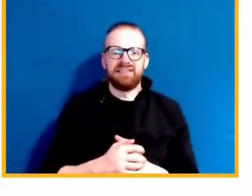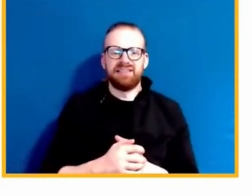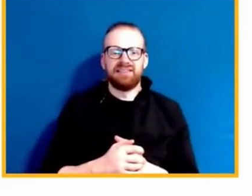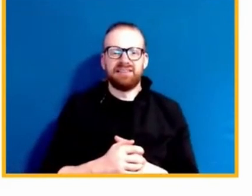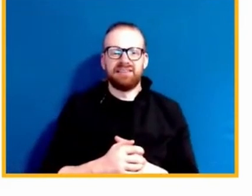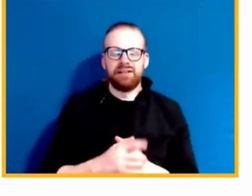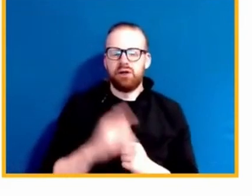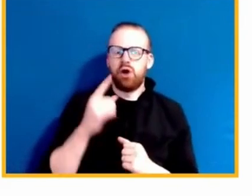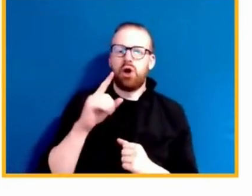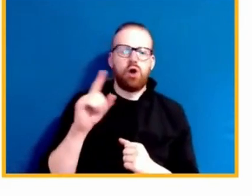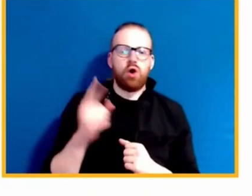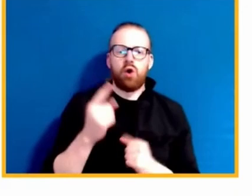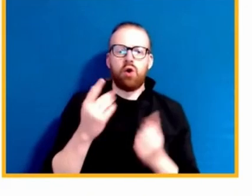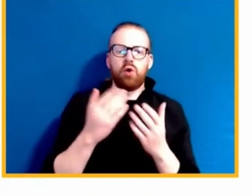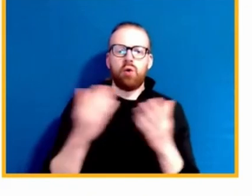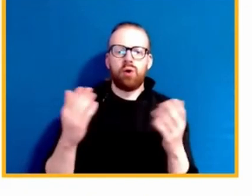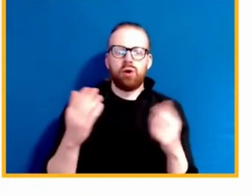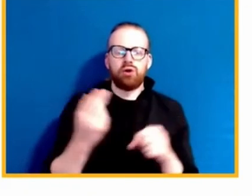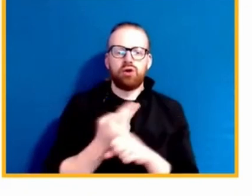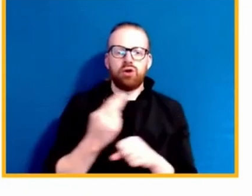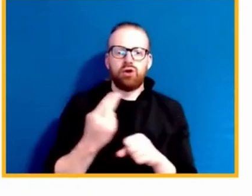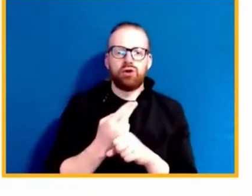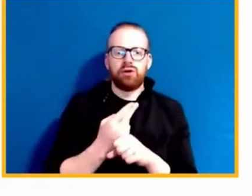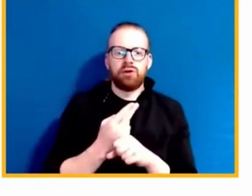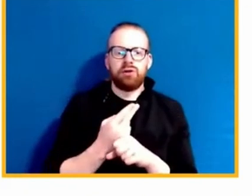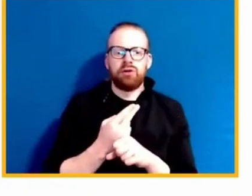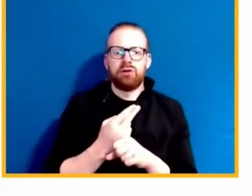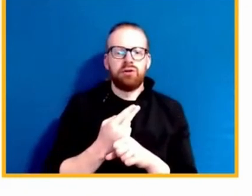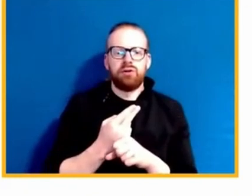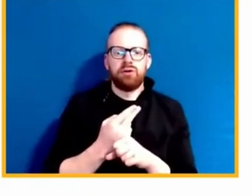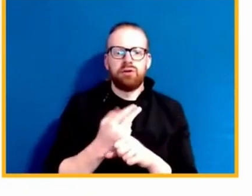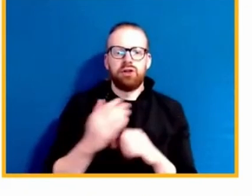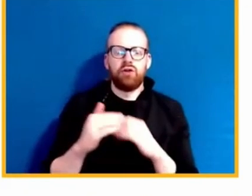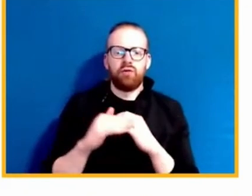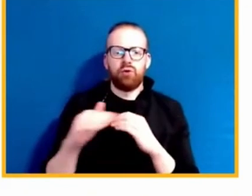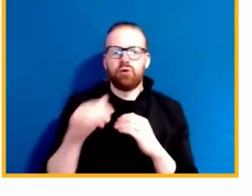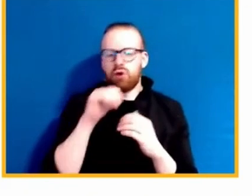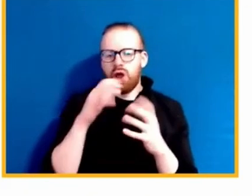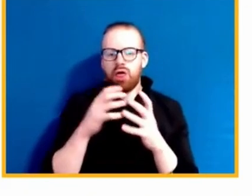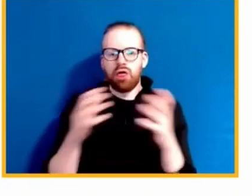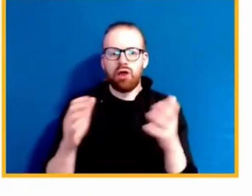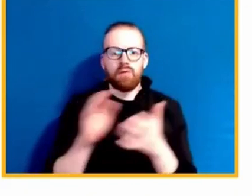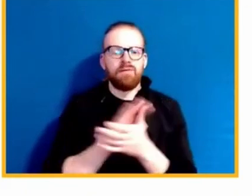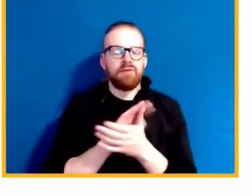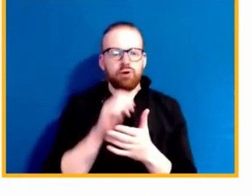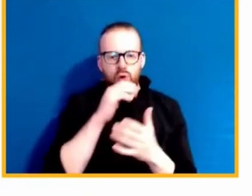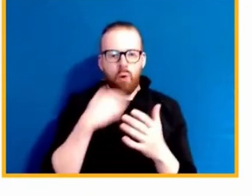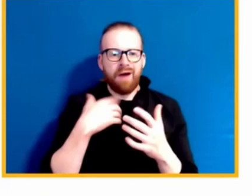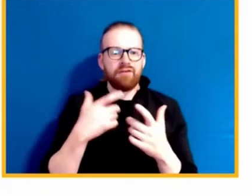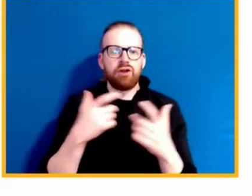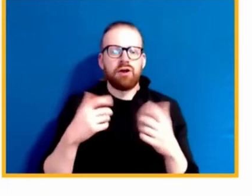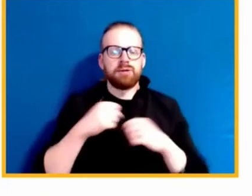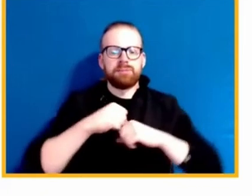The only thing I would say is use the floor, I know there's not a lot in you know, these videos, some people don't have a lot of room, but back and